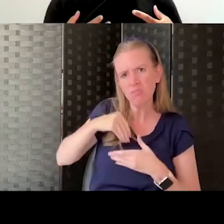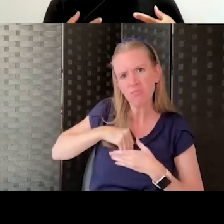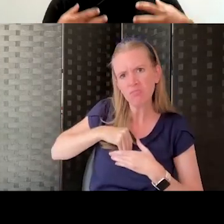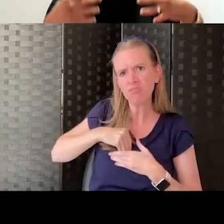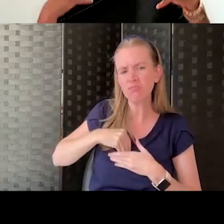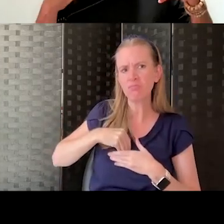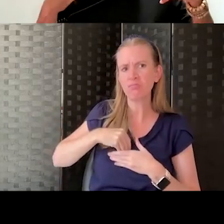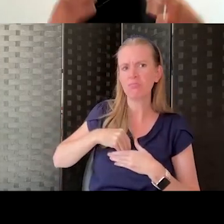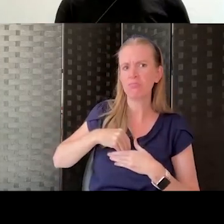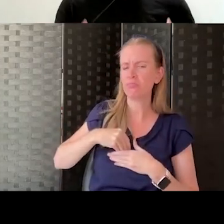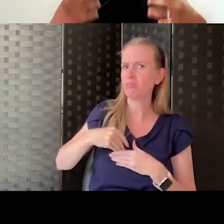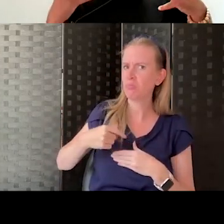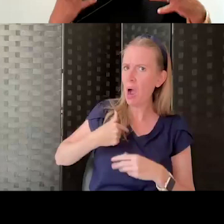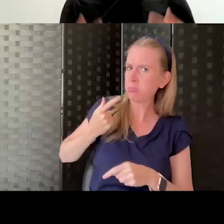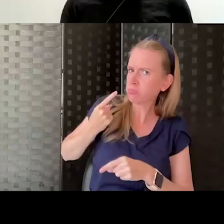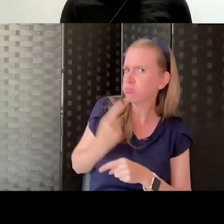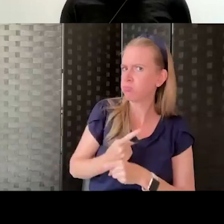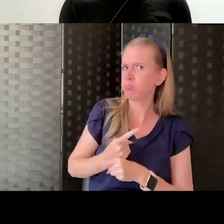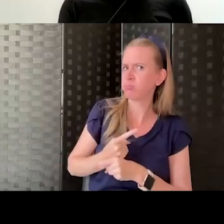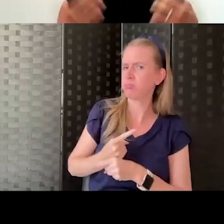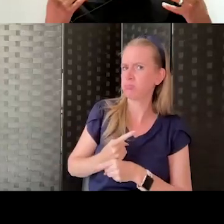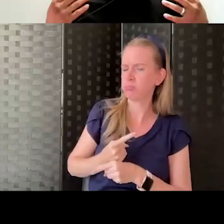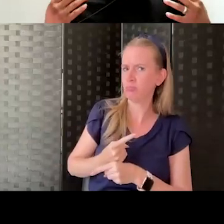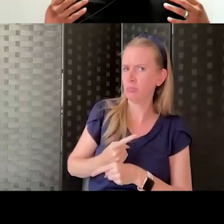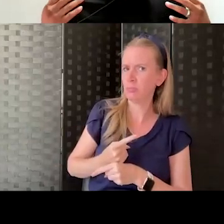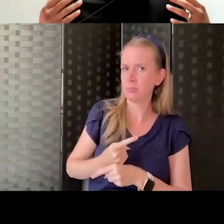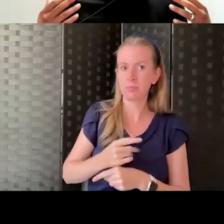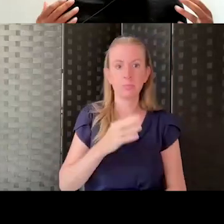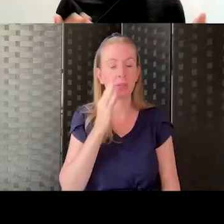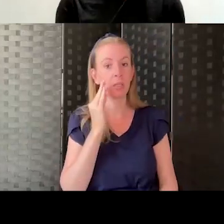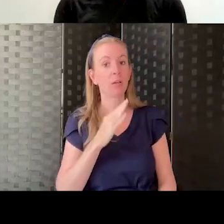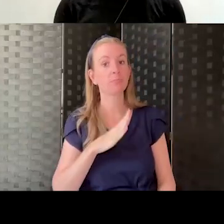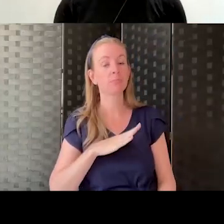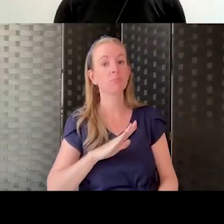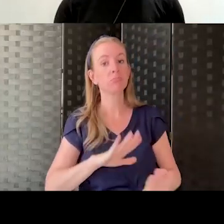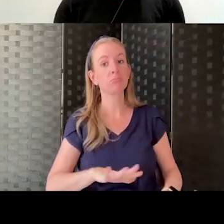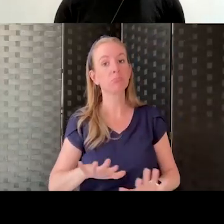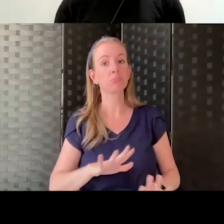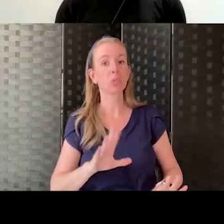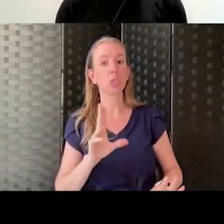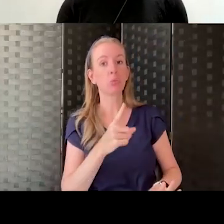absolutely correct in this assessment and the cat is just calm, cool, collected, you're wrong,